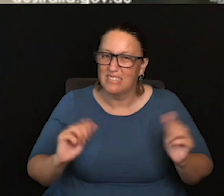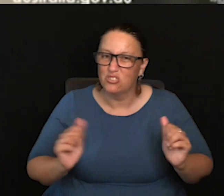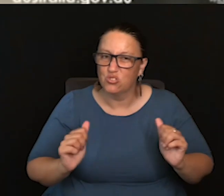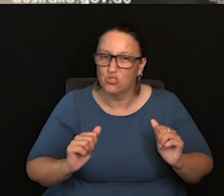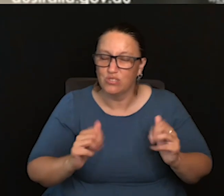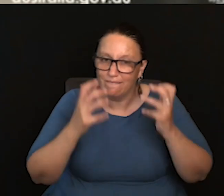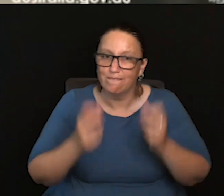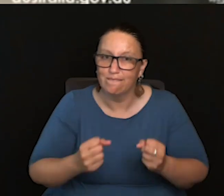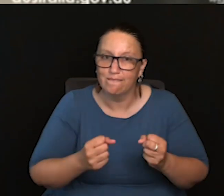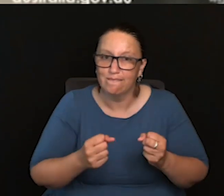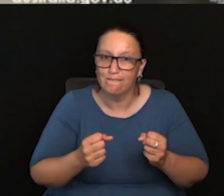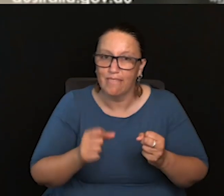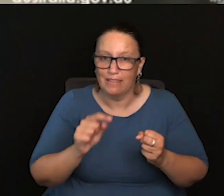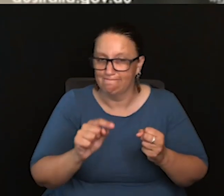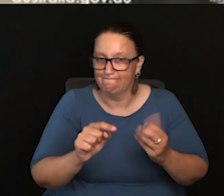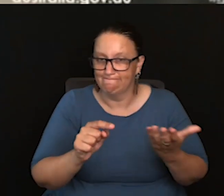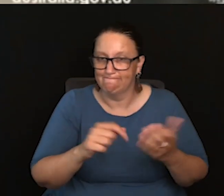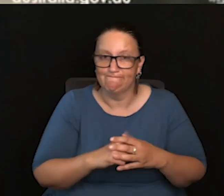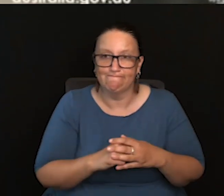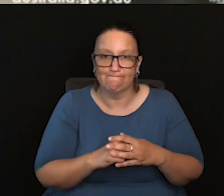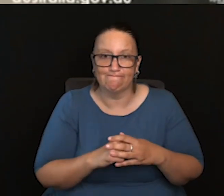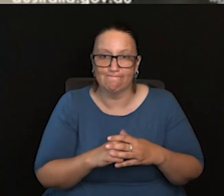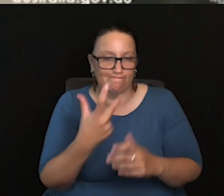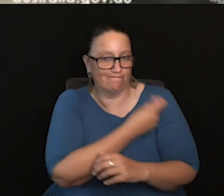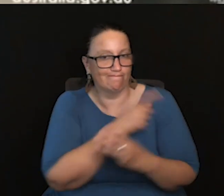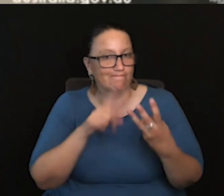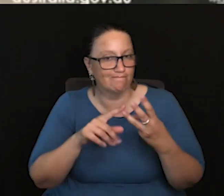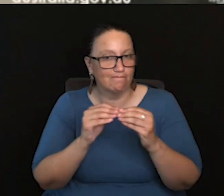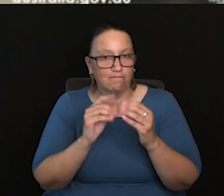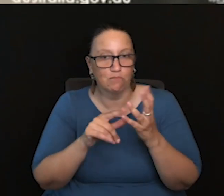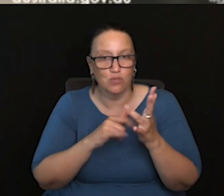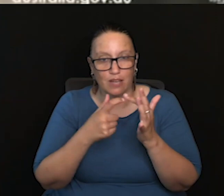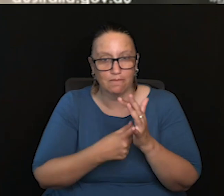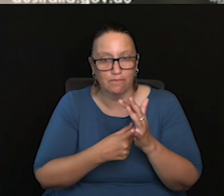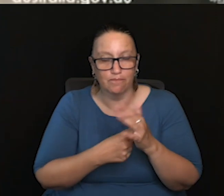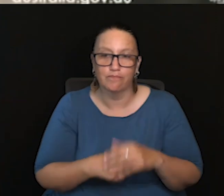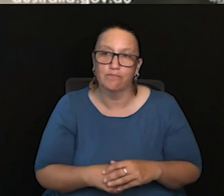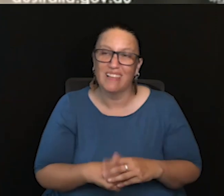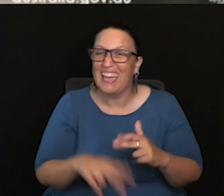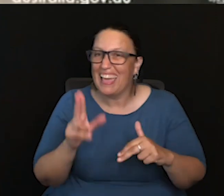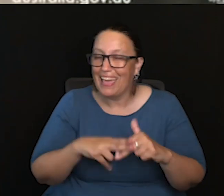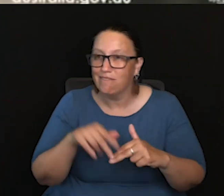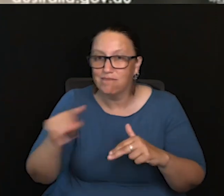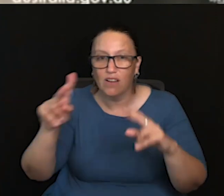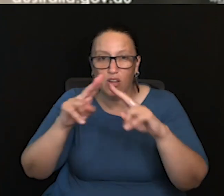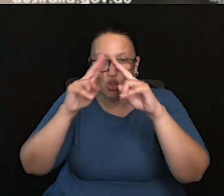or around the vaccination provider having an outbreak. So, that's, as I said, about six weeks ahead of schedule.